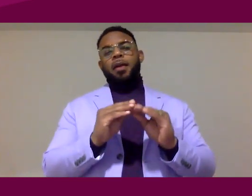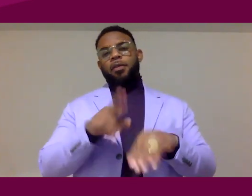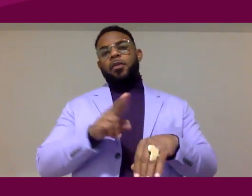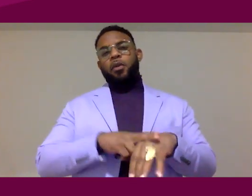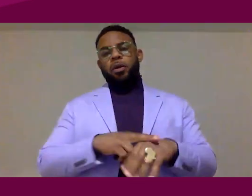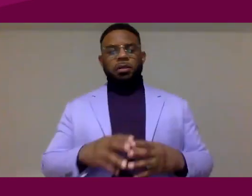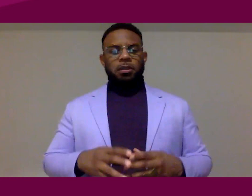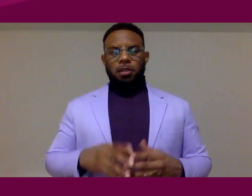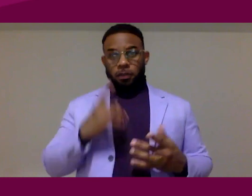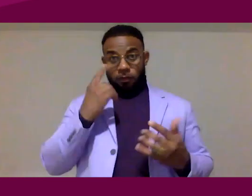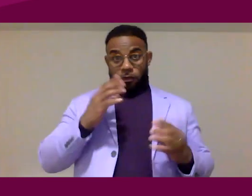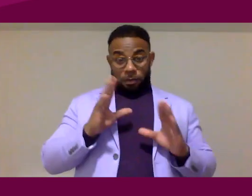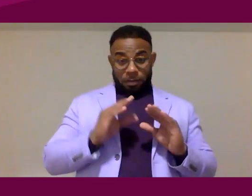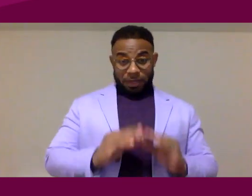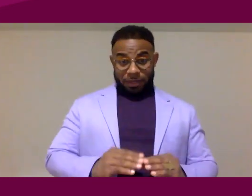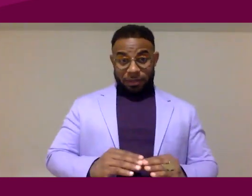for meetings.